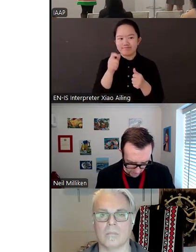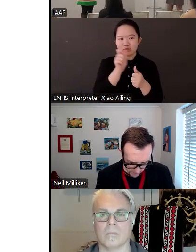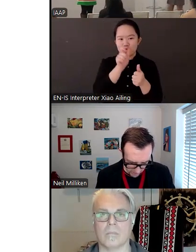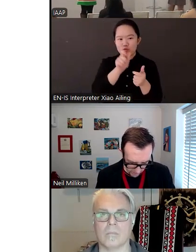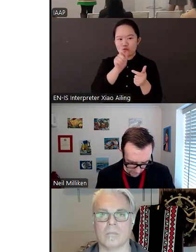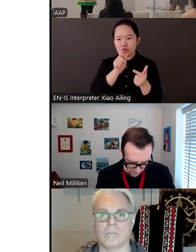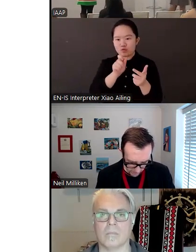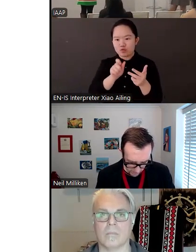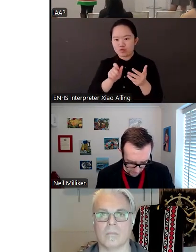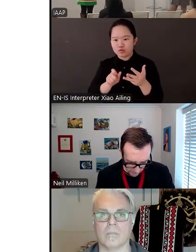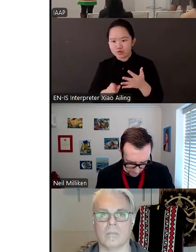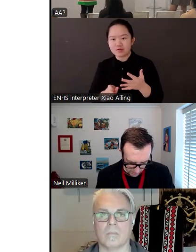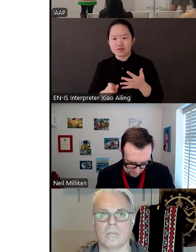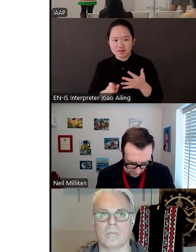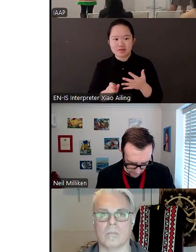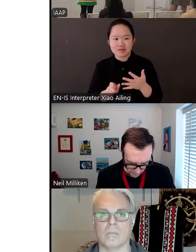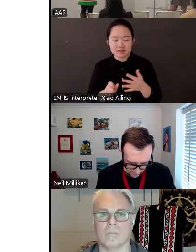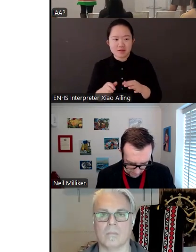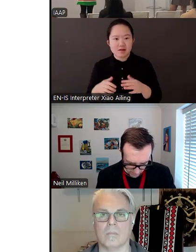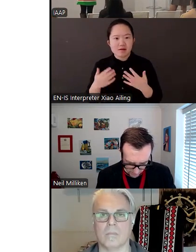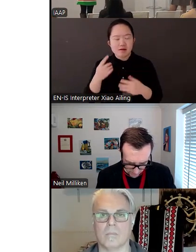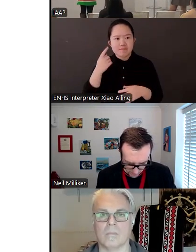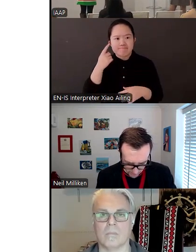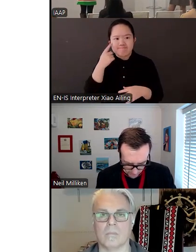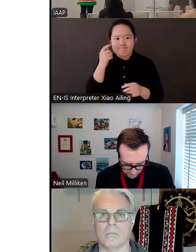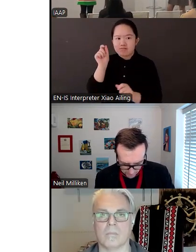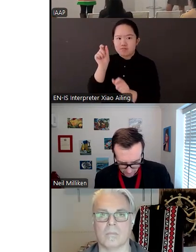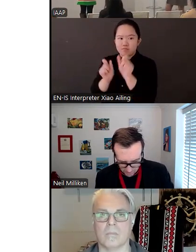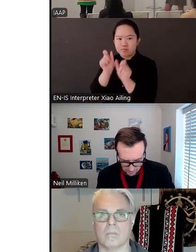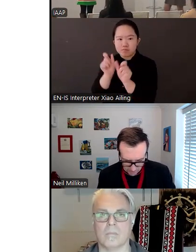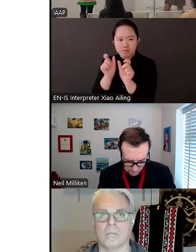It depends a lot on how you actually think of this humankind or human way of being in the world